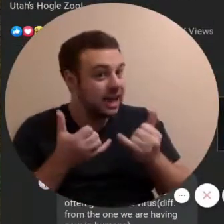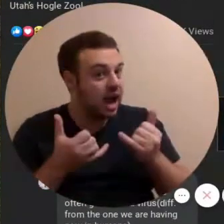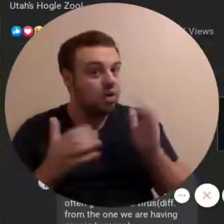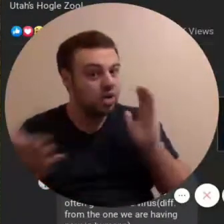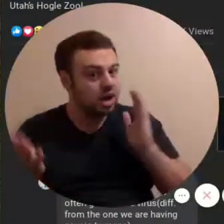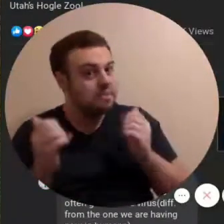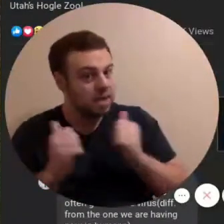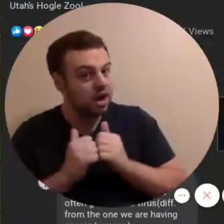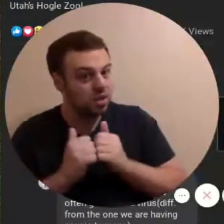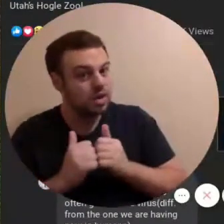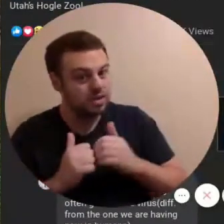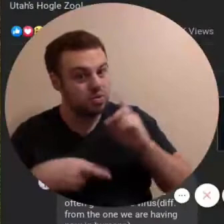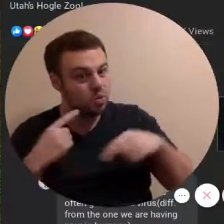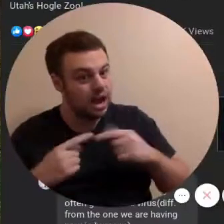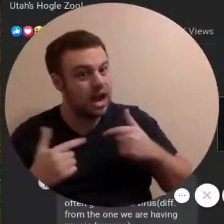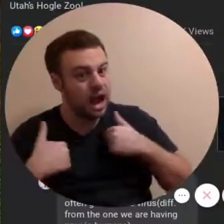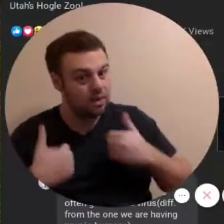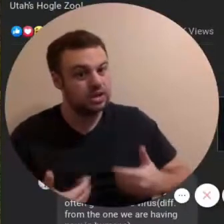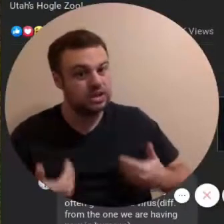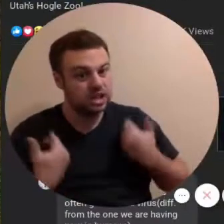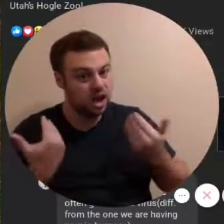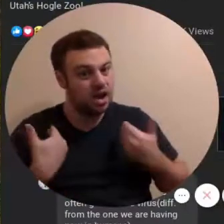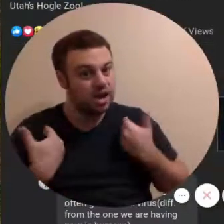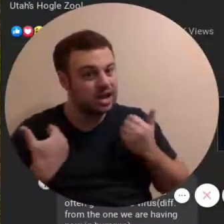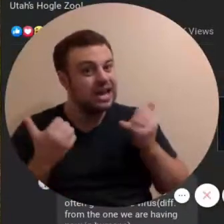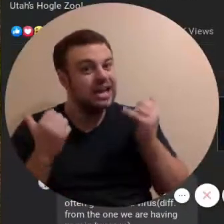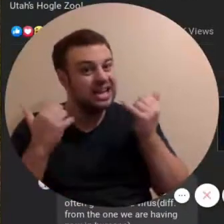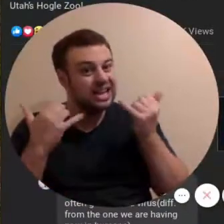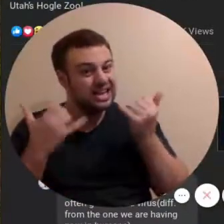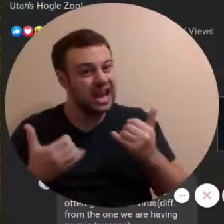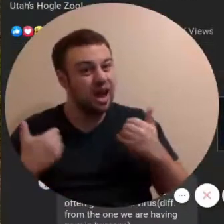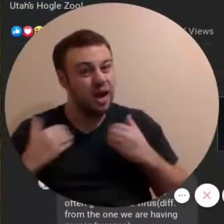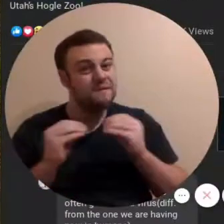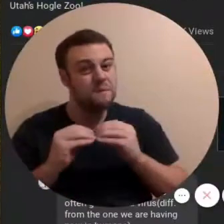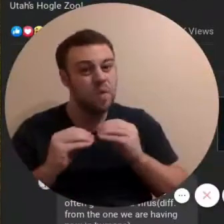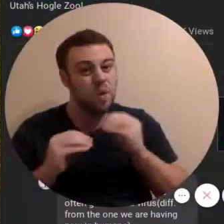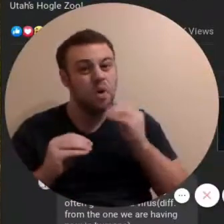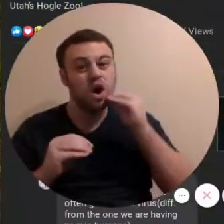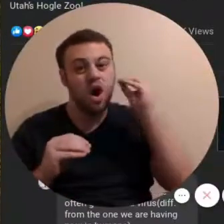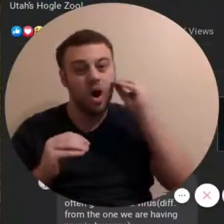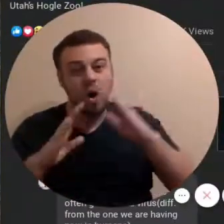now residential- you know, there's this the encroachment of wildlife, and you